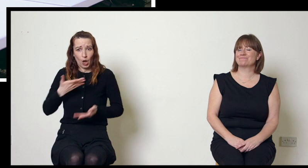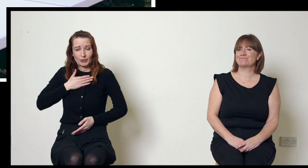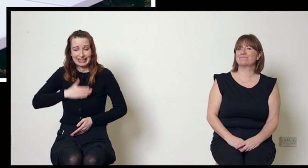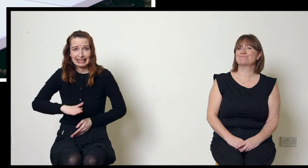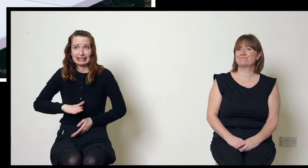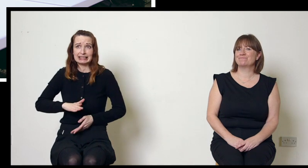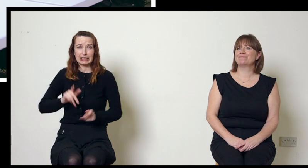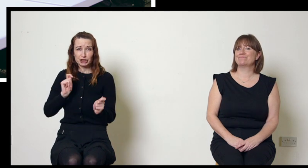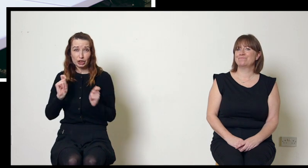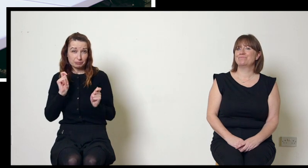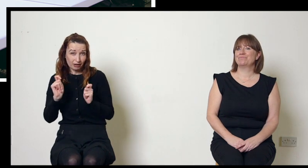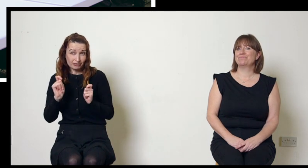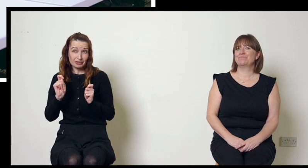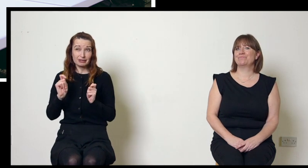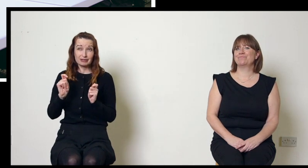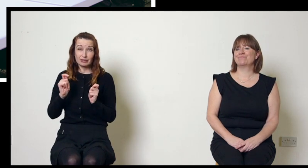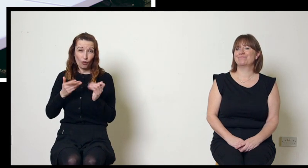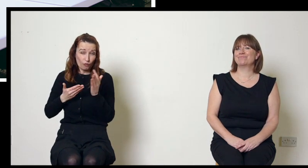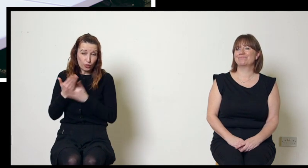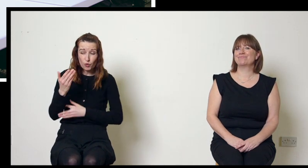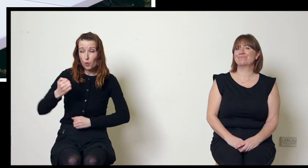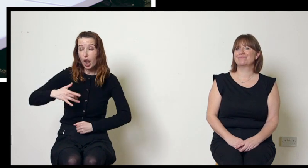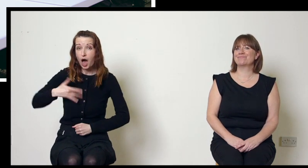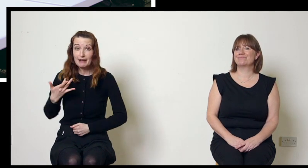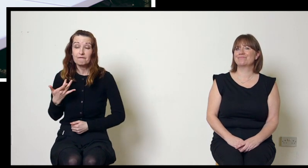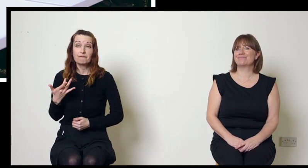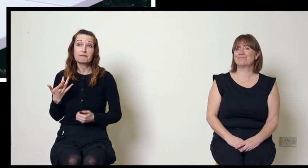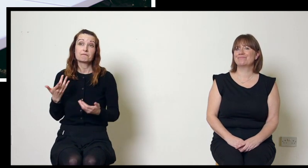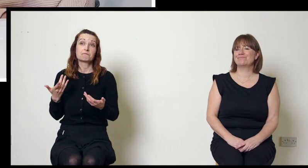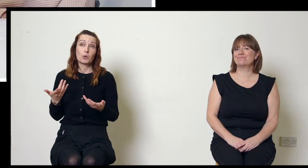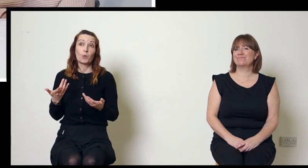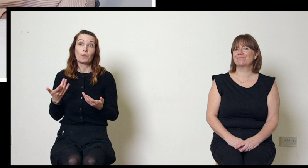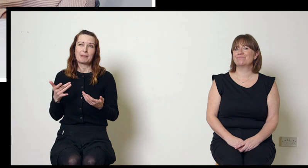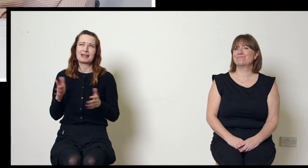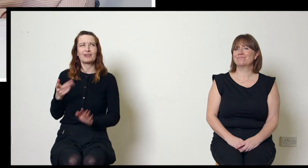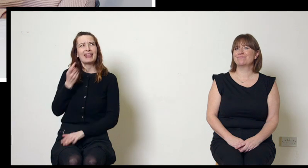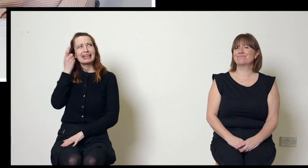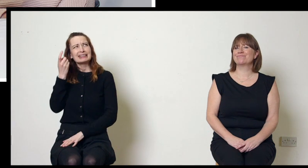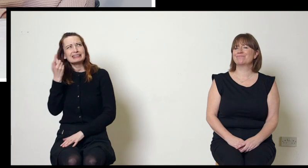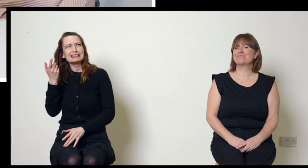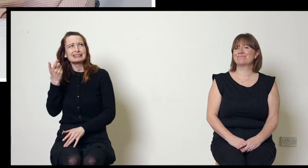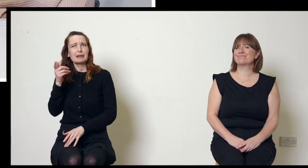some adjustments, reasonable adjustments to get get through my life. So it's kind of like, well, what about that? And everyone… there’s this assumption well…